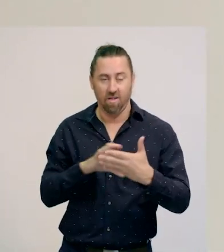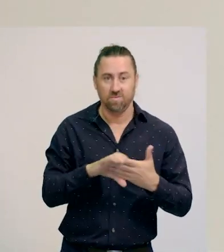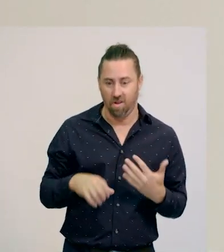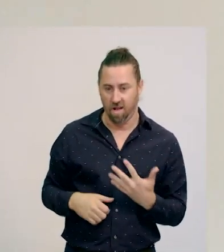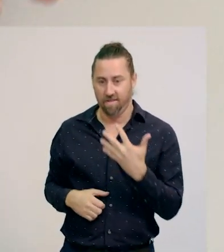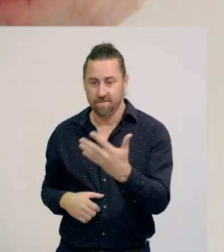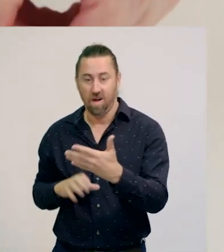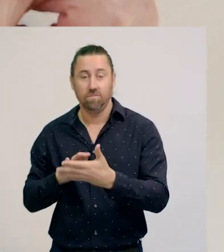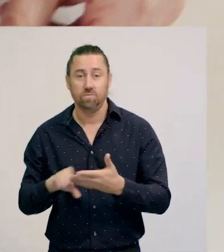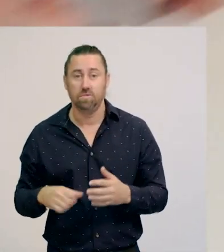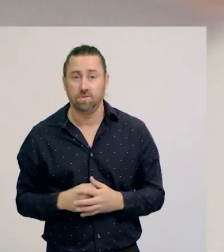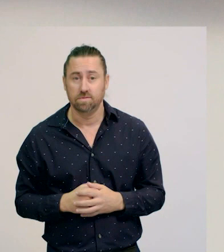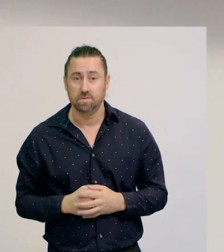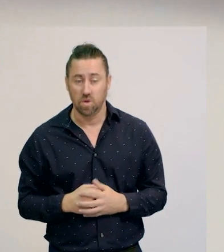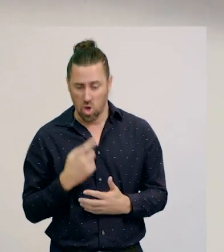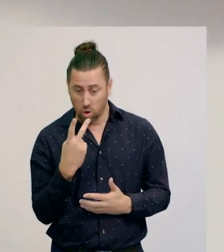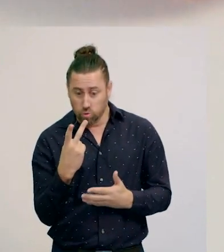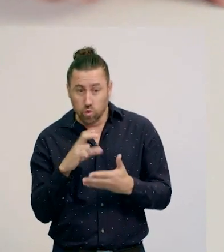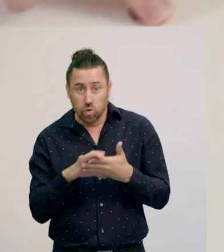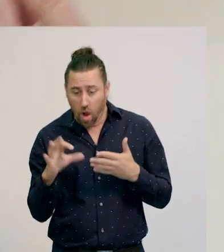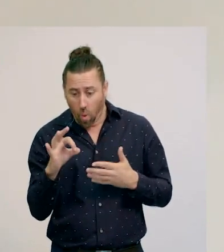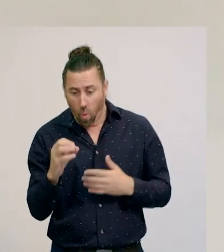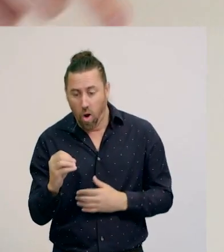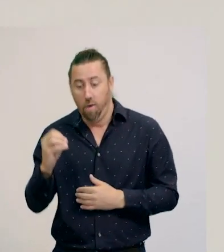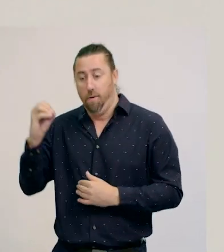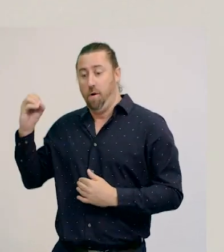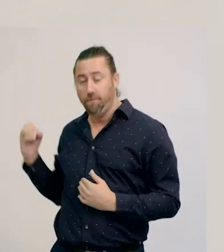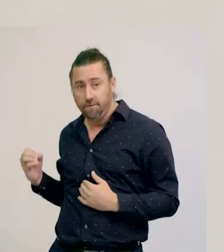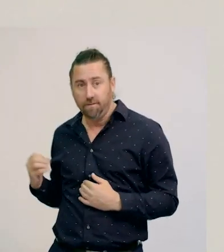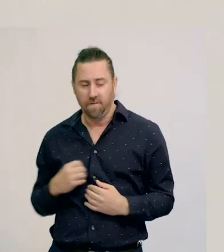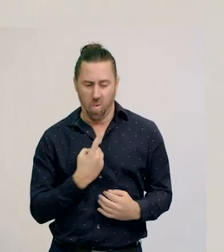and the $2 coin for two $1 coins.